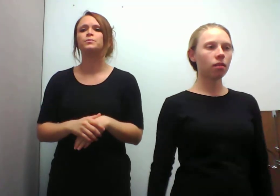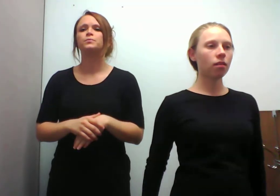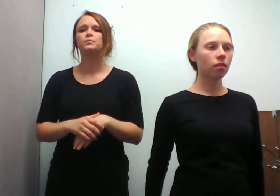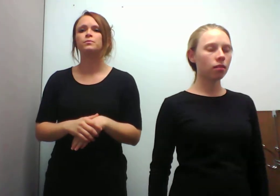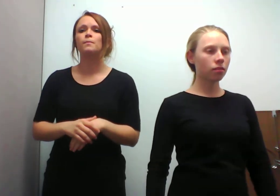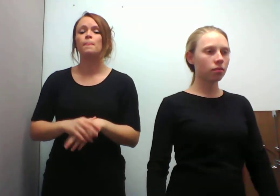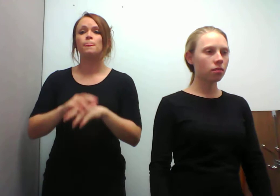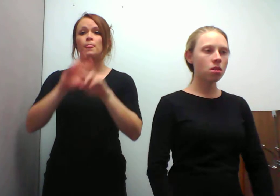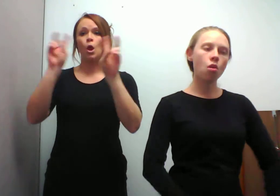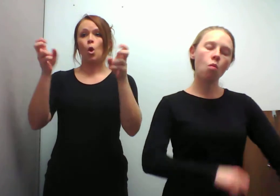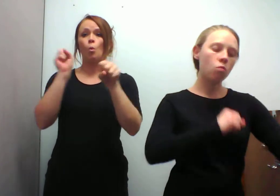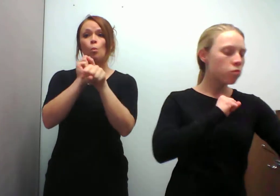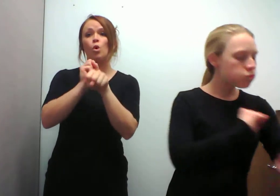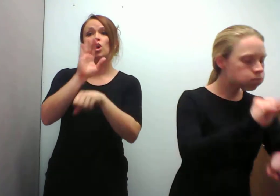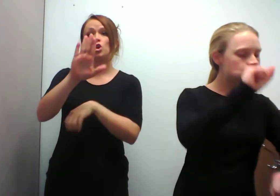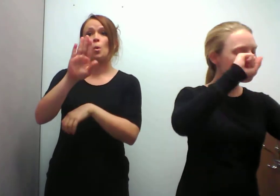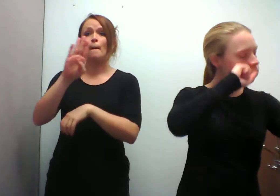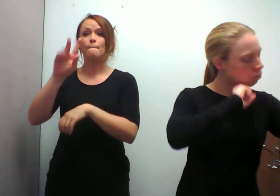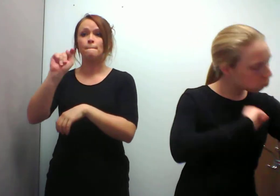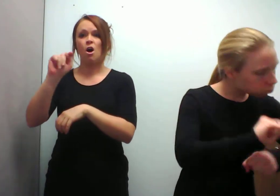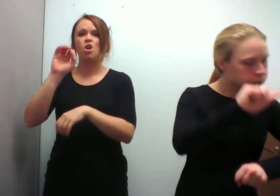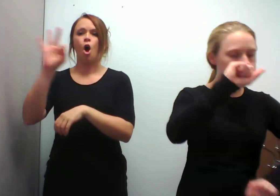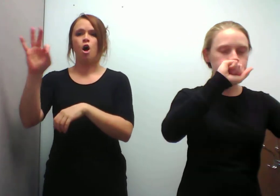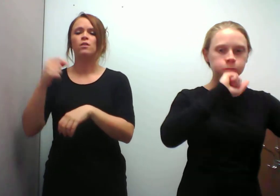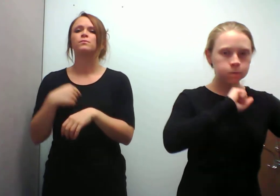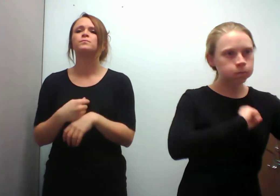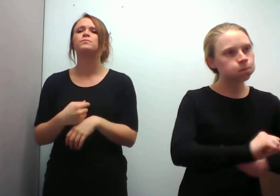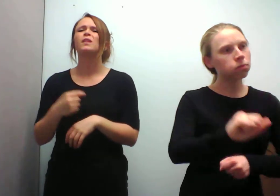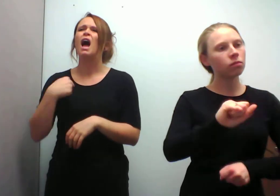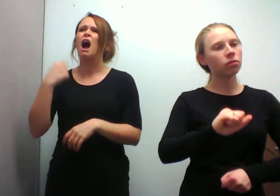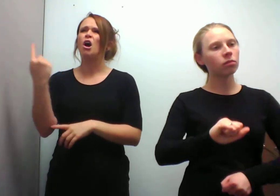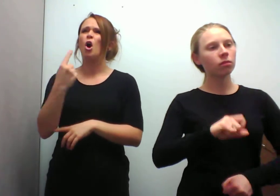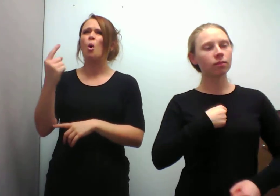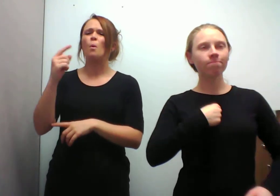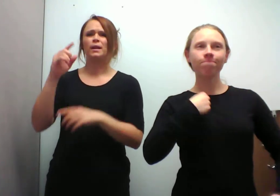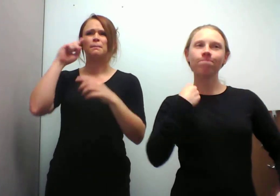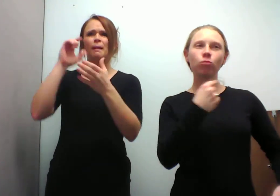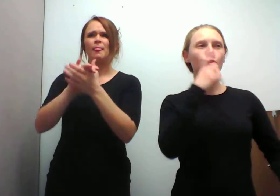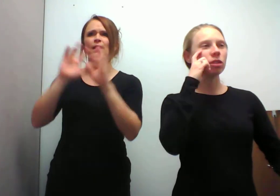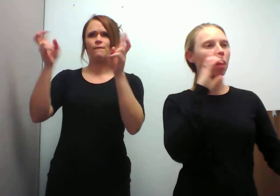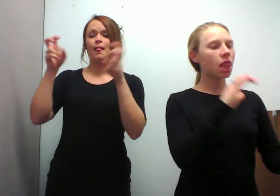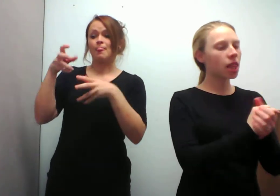work your butt off I always believed in "leaving no stone unturned"